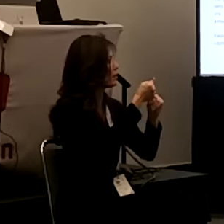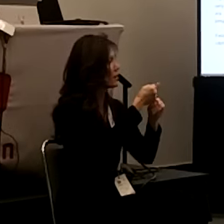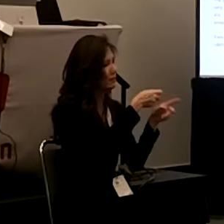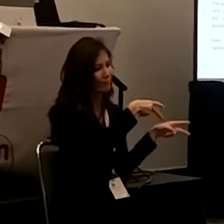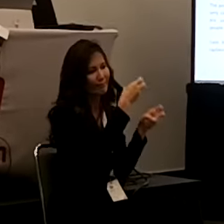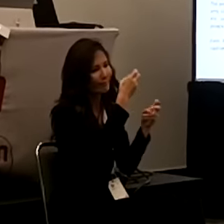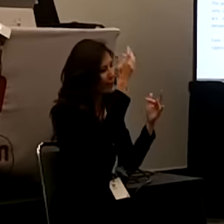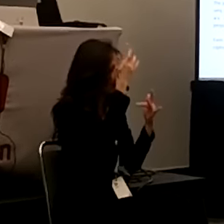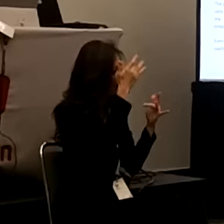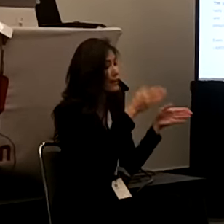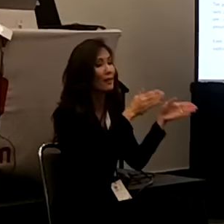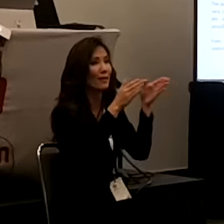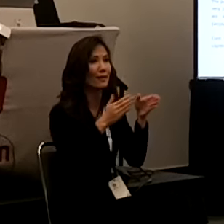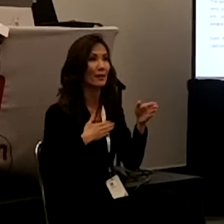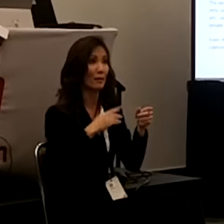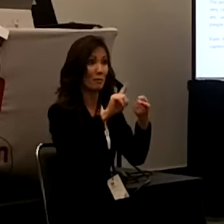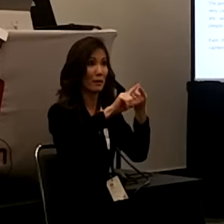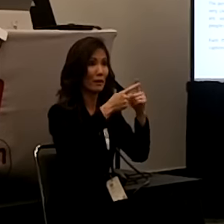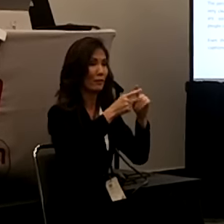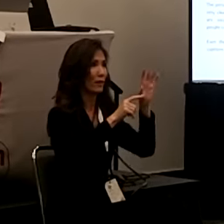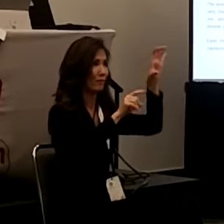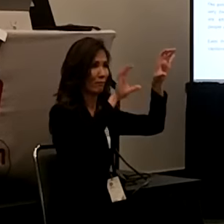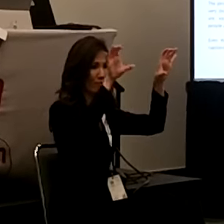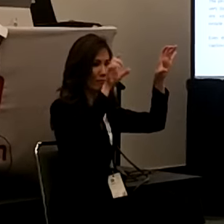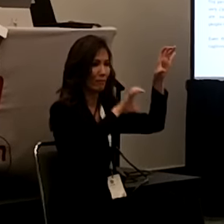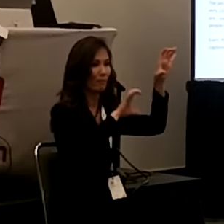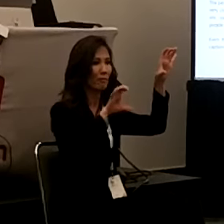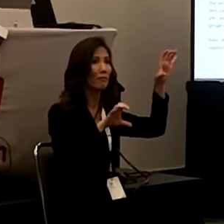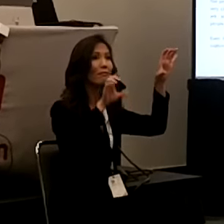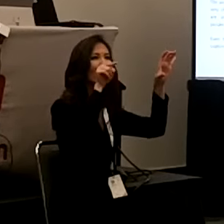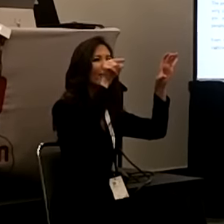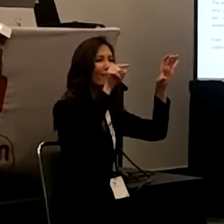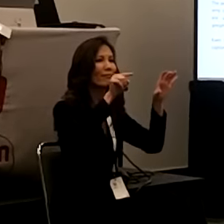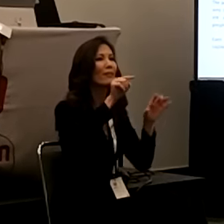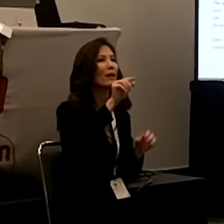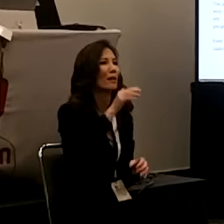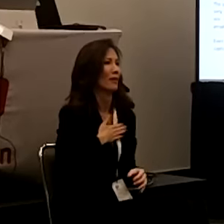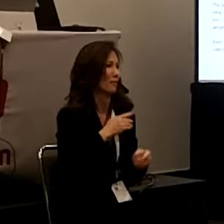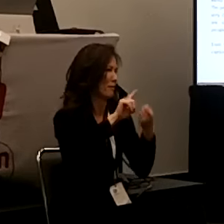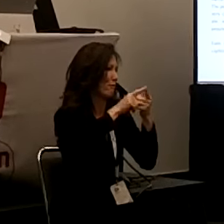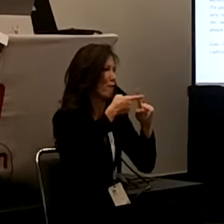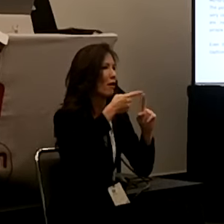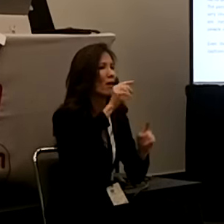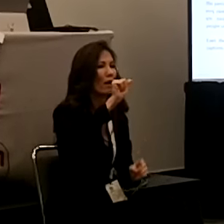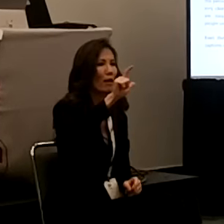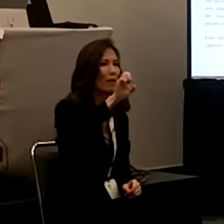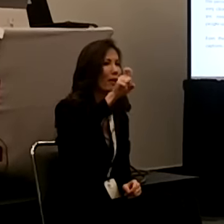And here we have... I kind of like this one - it's a wig video, either styling it, I think,